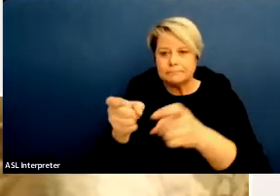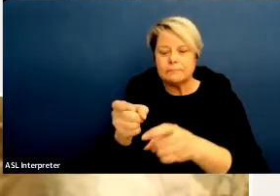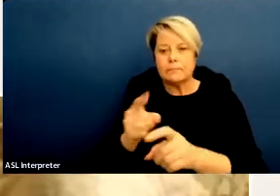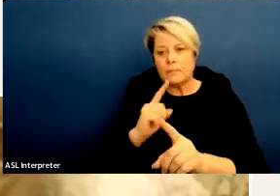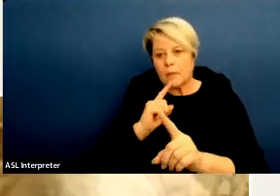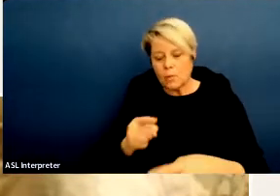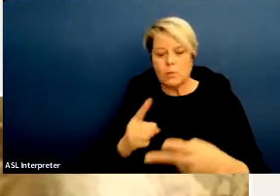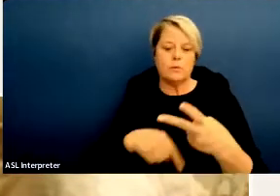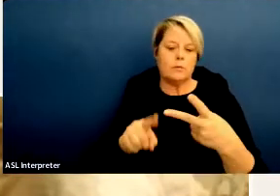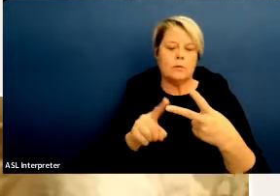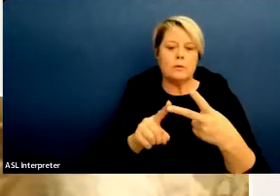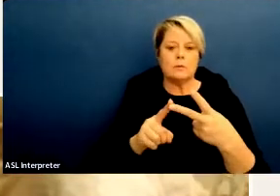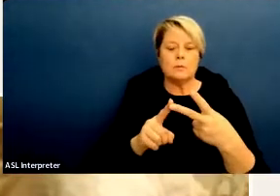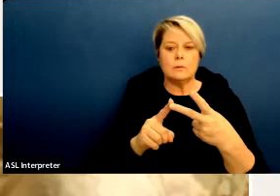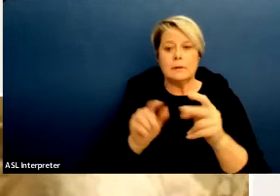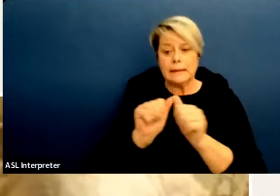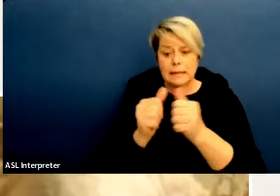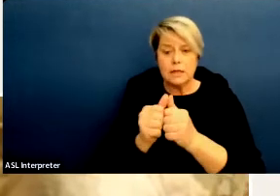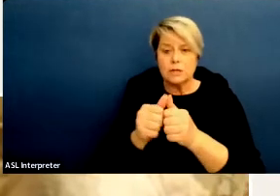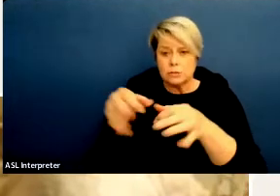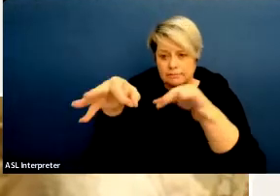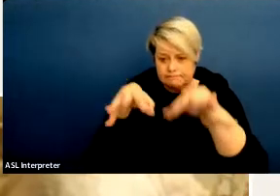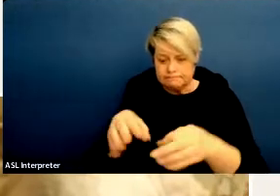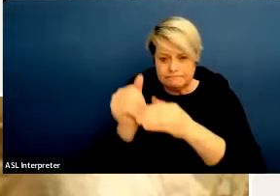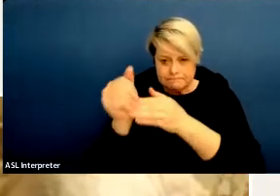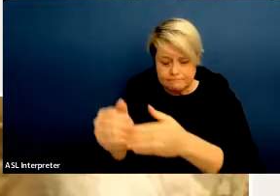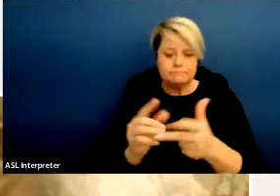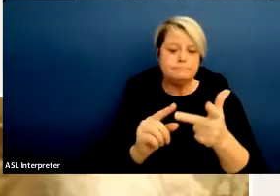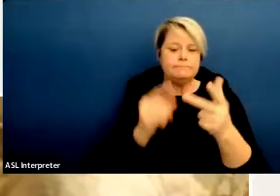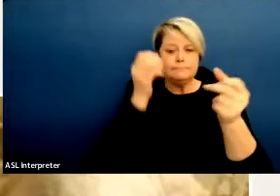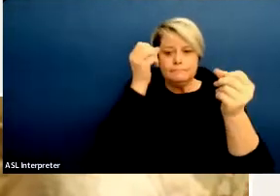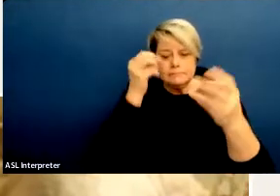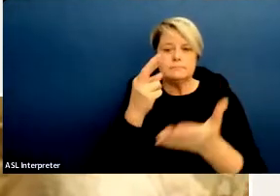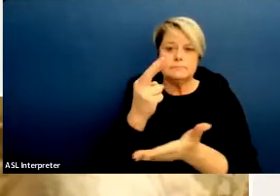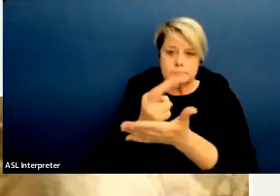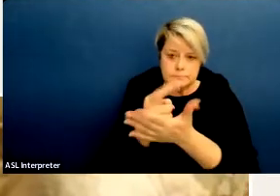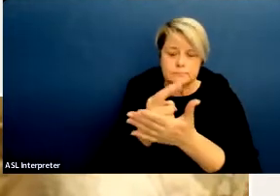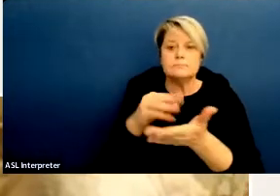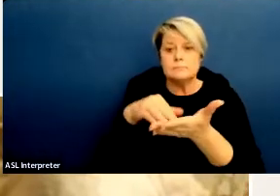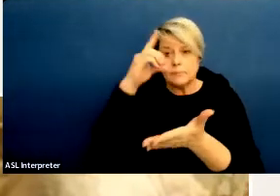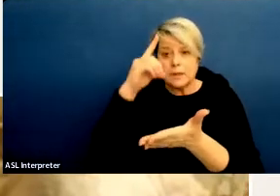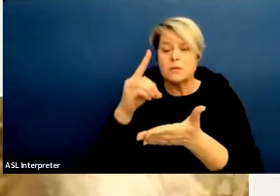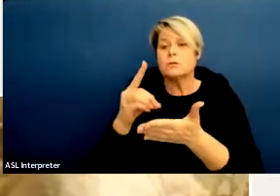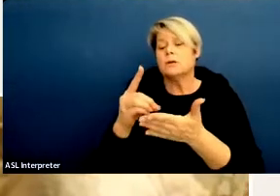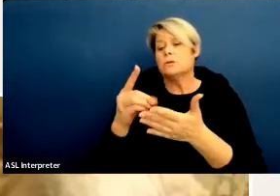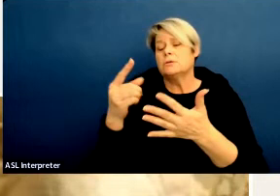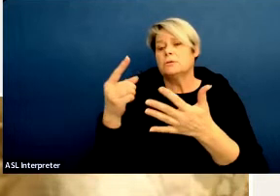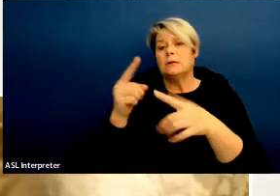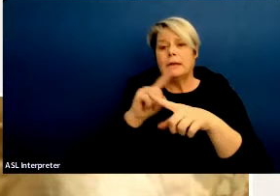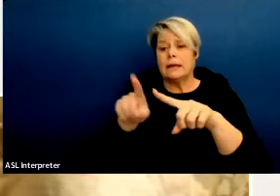you to visit the website where you will find governing executive or desk current agency directive,